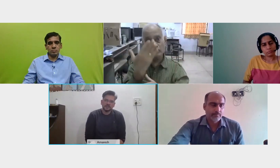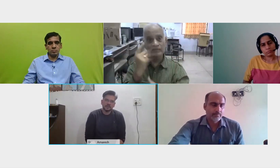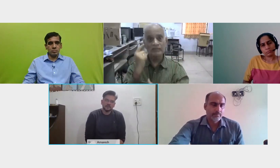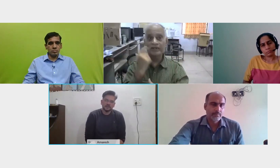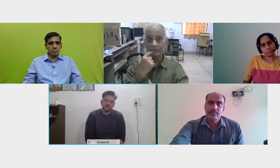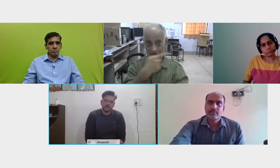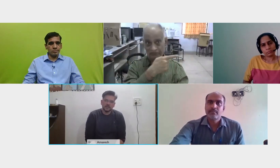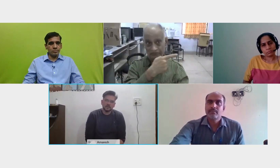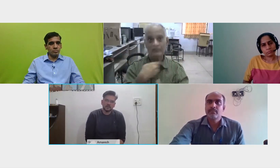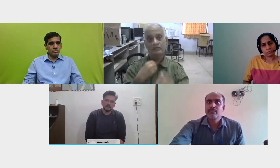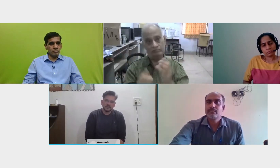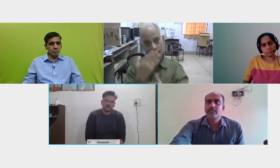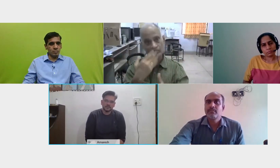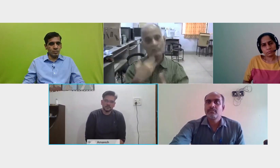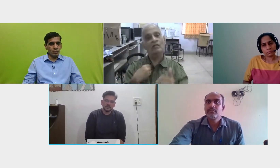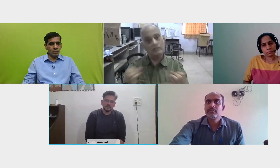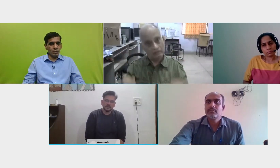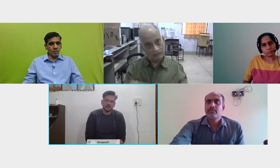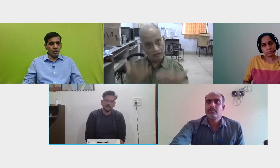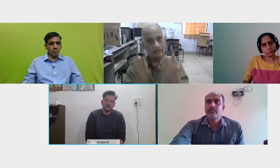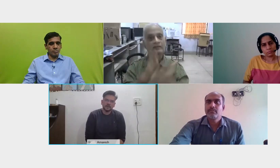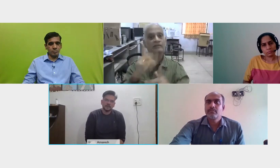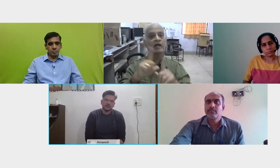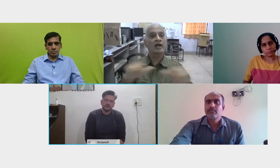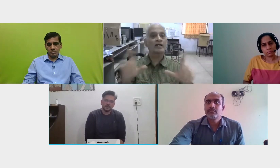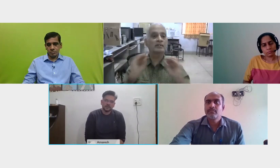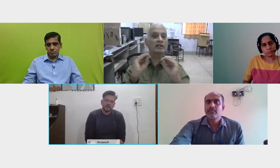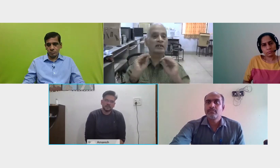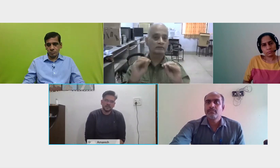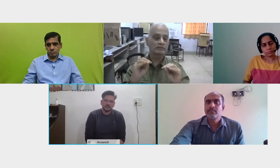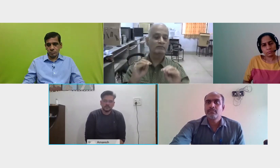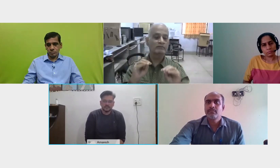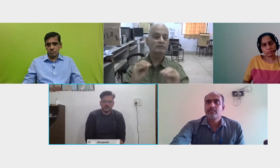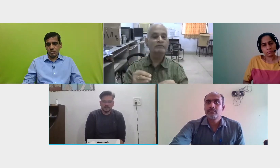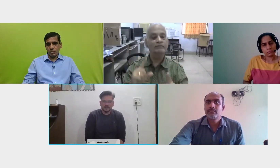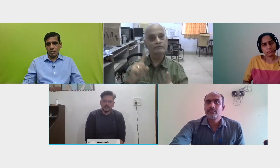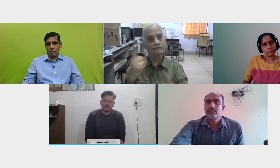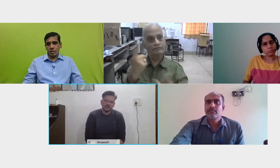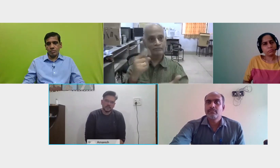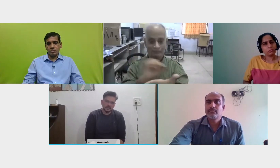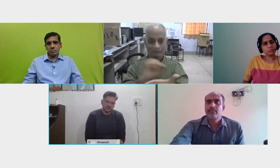as I was working with Madras association of the deaf. So we tried, we started sign language